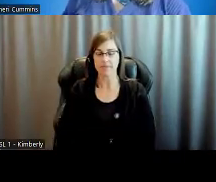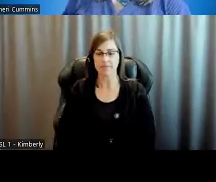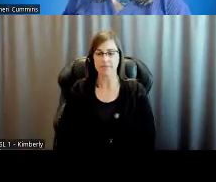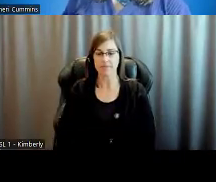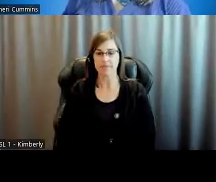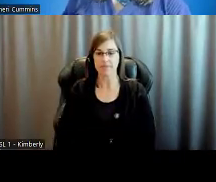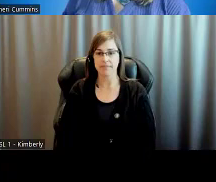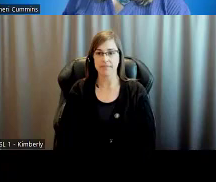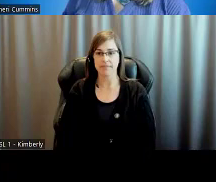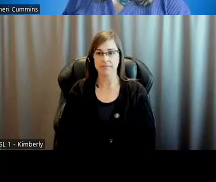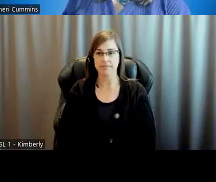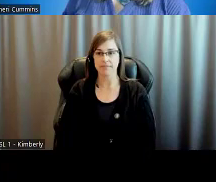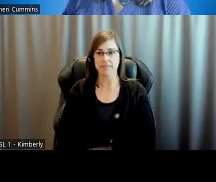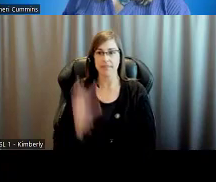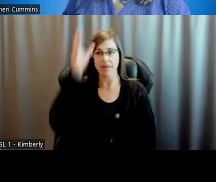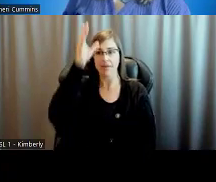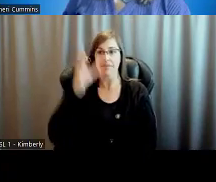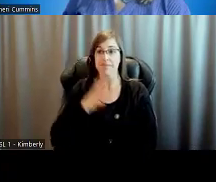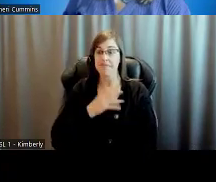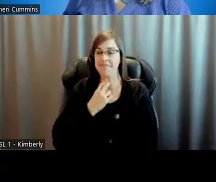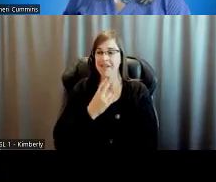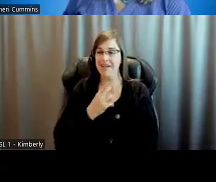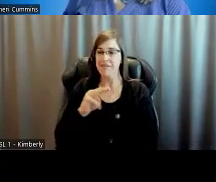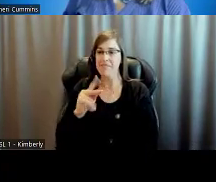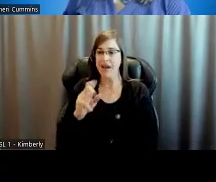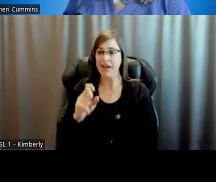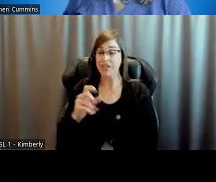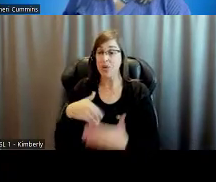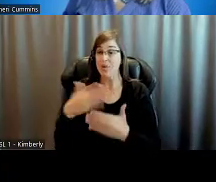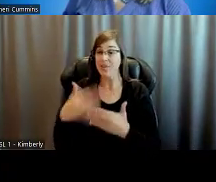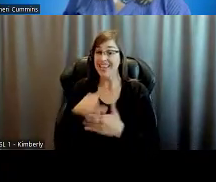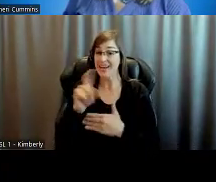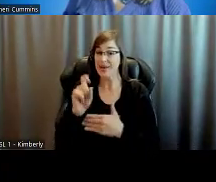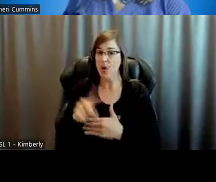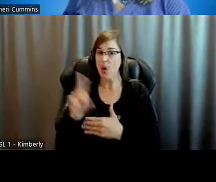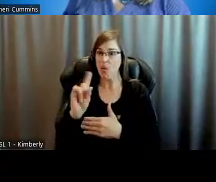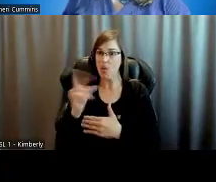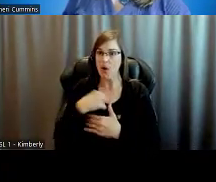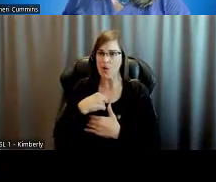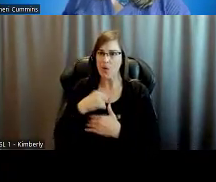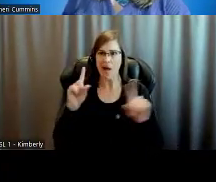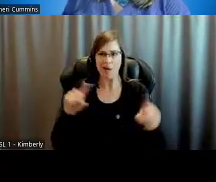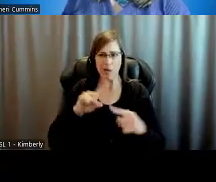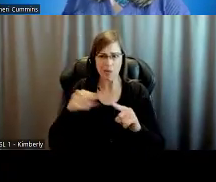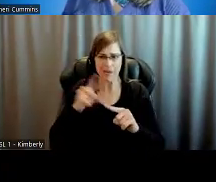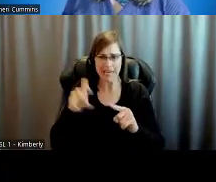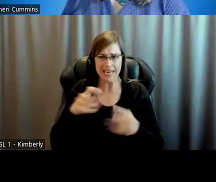Michael Sesma: So I guess the next question you're going to ask is, "Where do I turn when I need help or advice?" Right?